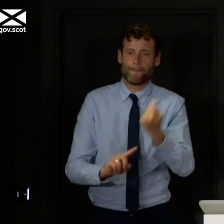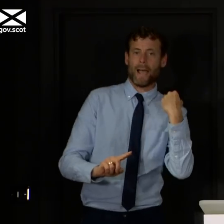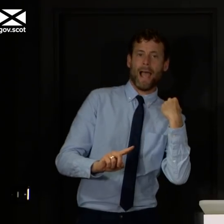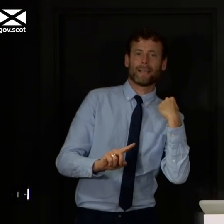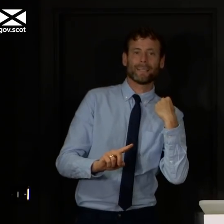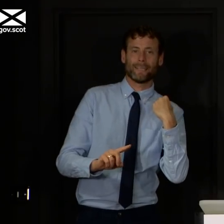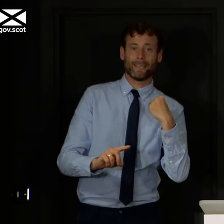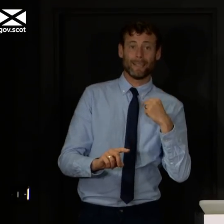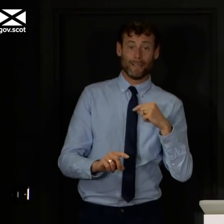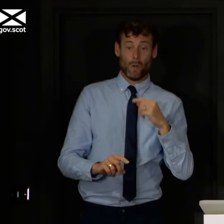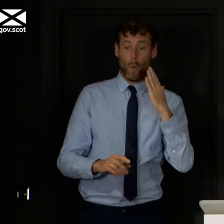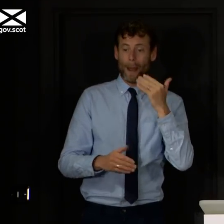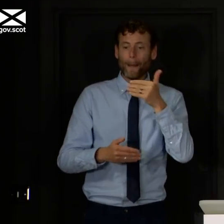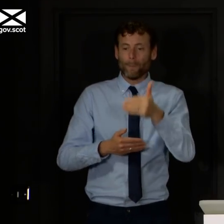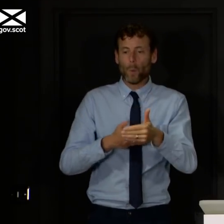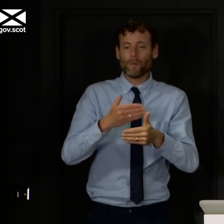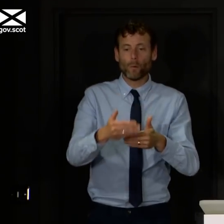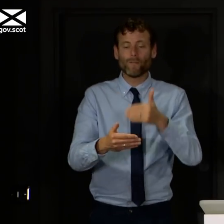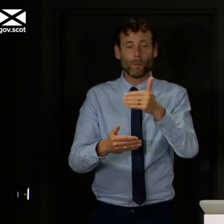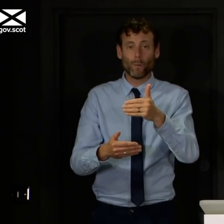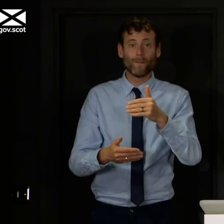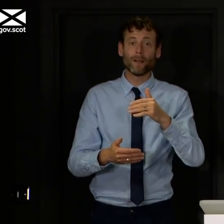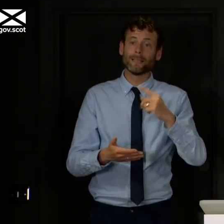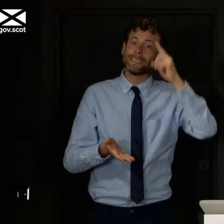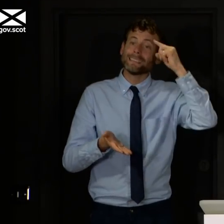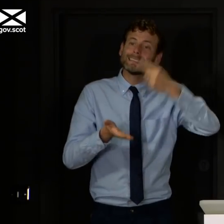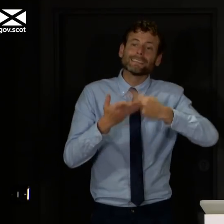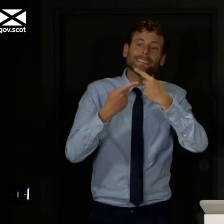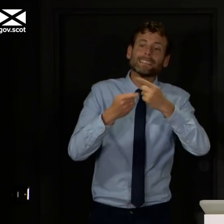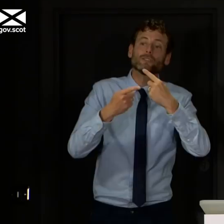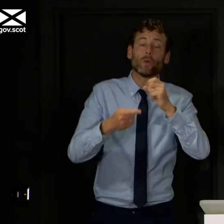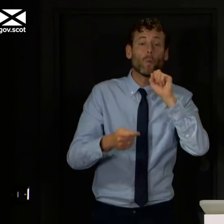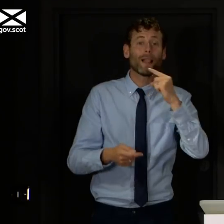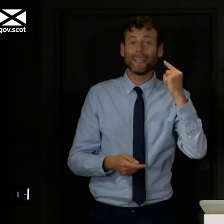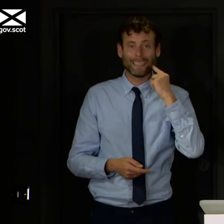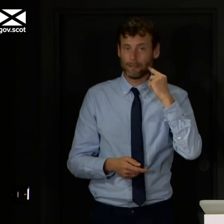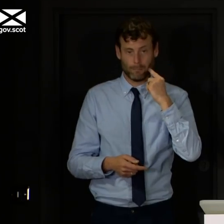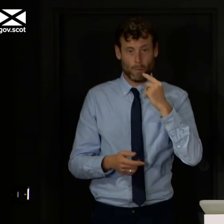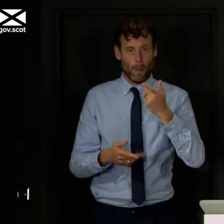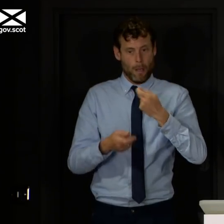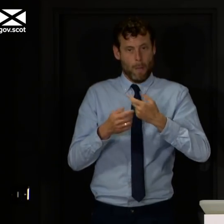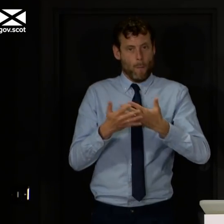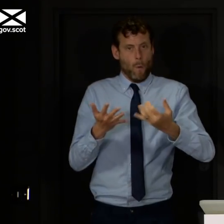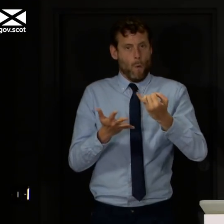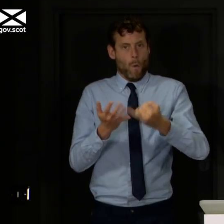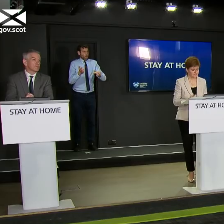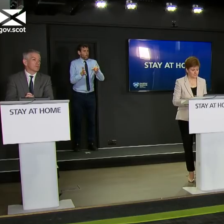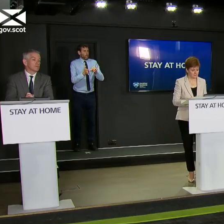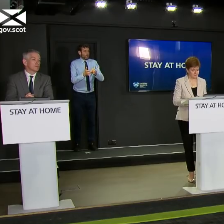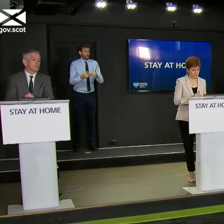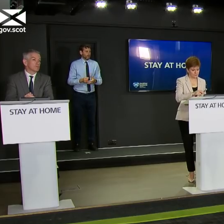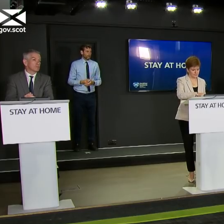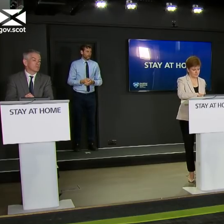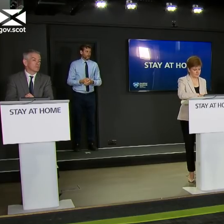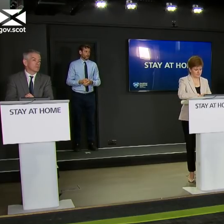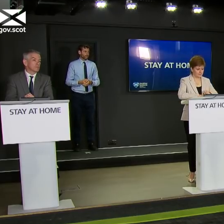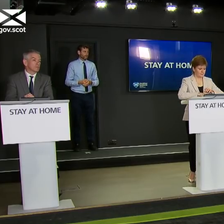are not going to get any easier but they become more vital to get right with each day that